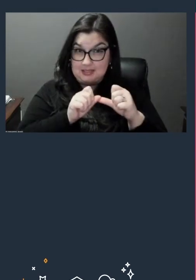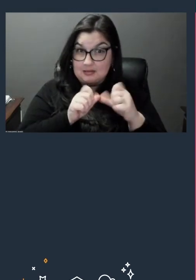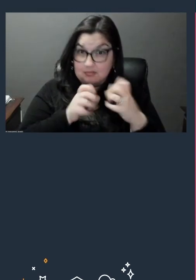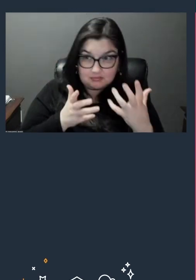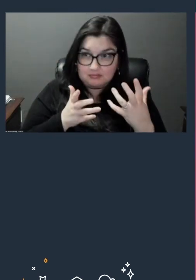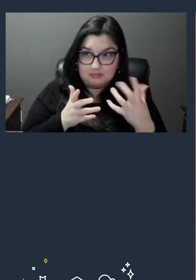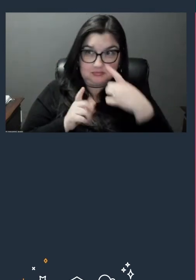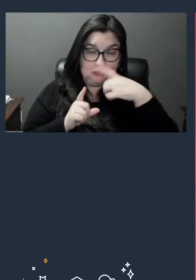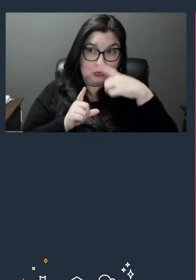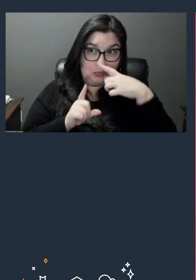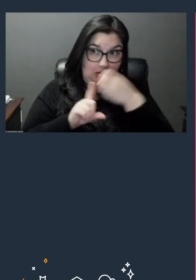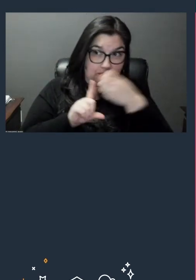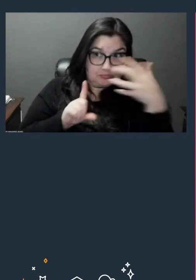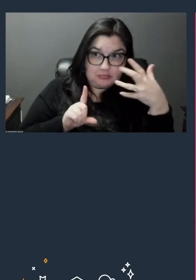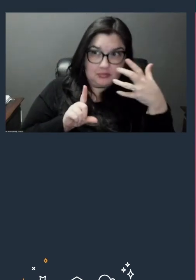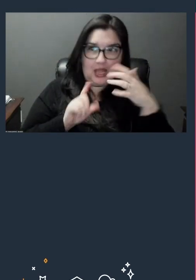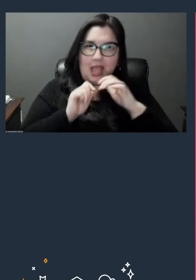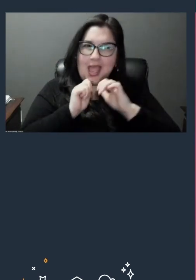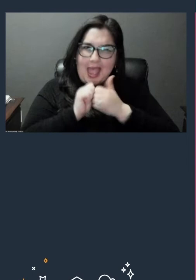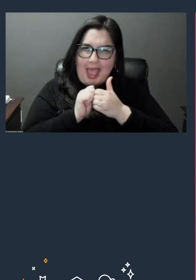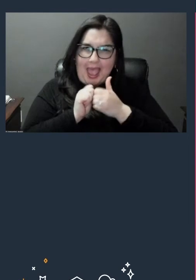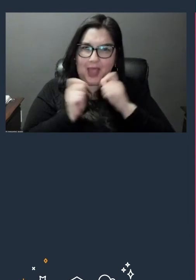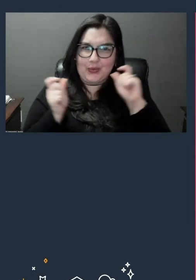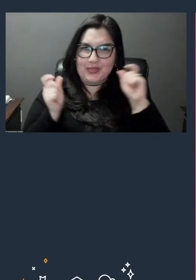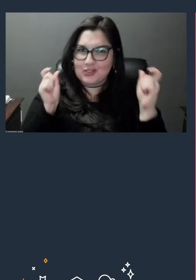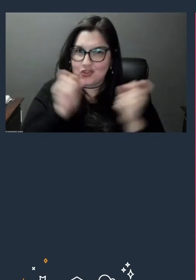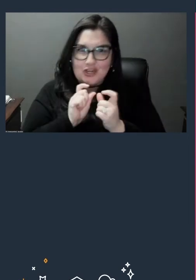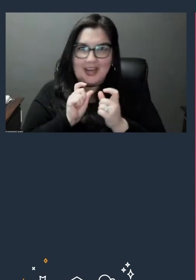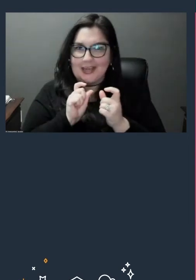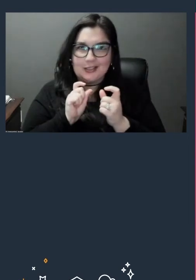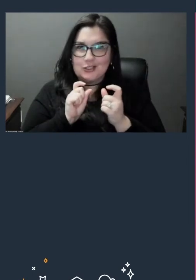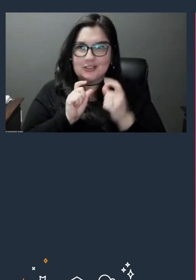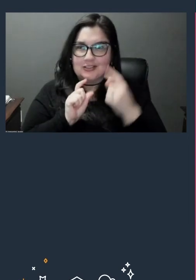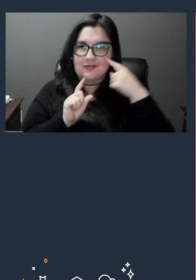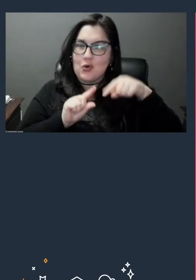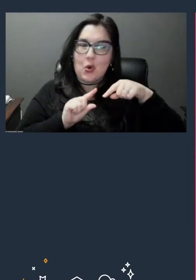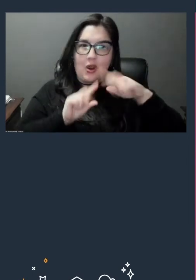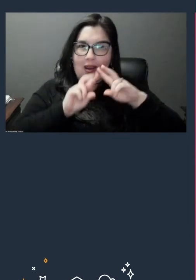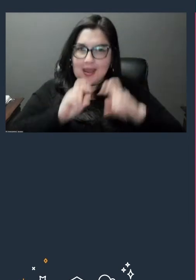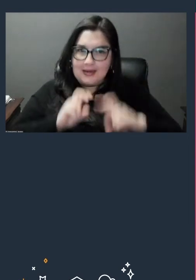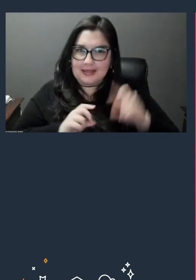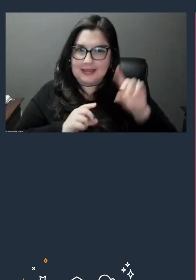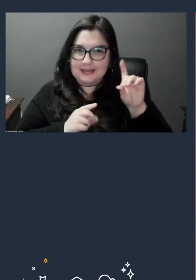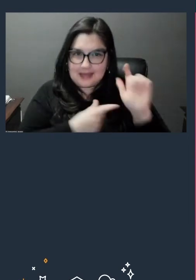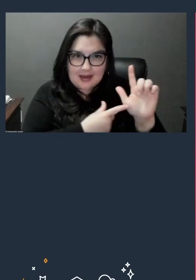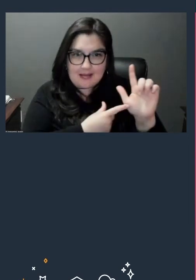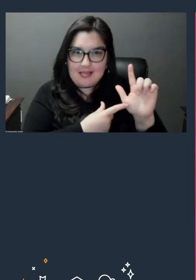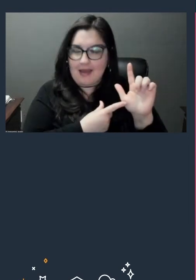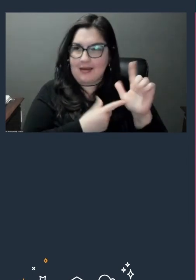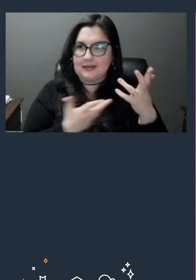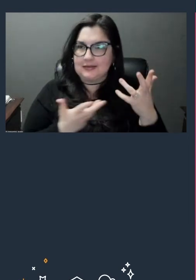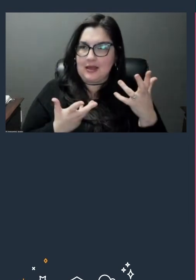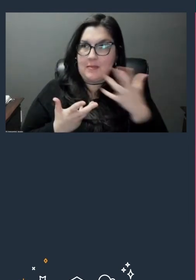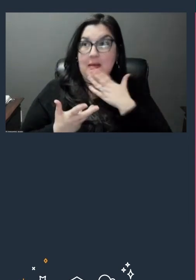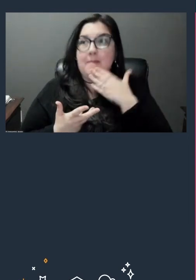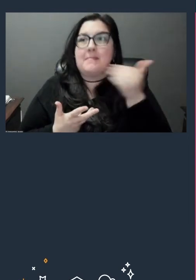Can you talk how that changes the game for analytic data lakes? Why it makes it S3 even even better for analytics?